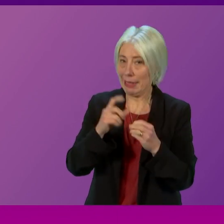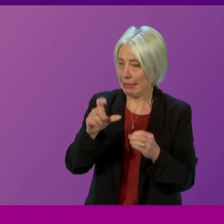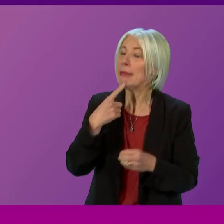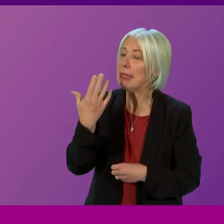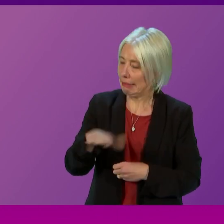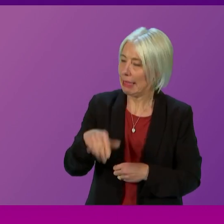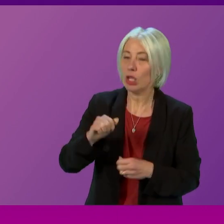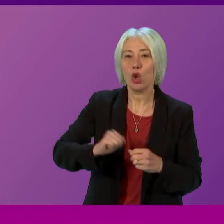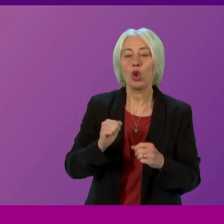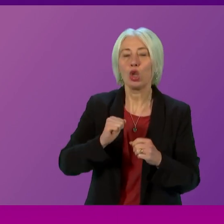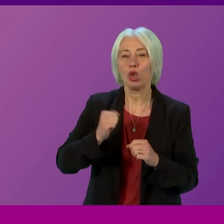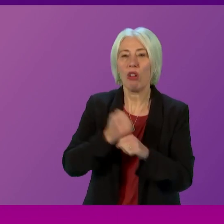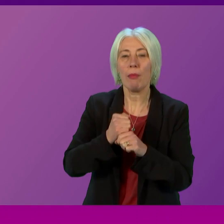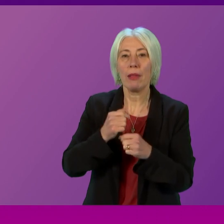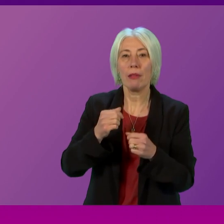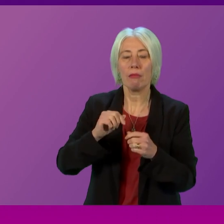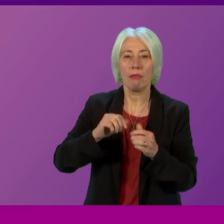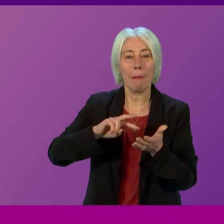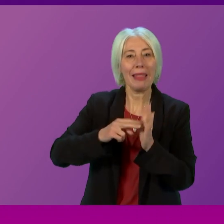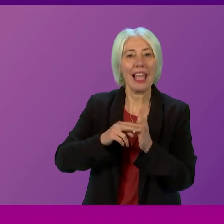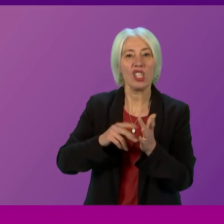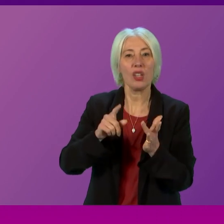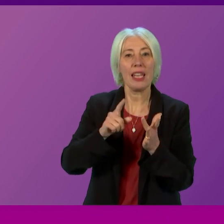Scottish Government’s plans on income tax. If the information is accurate,